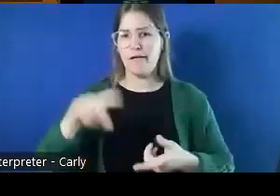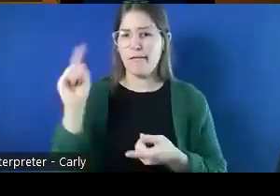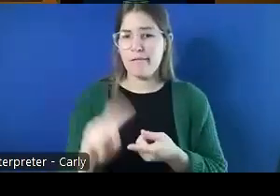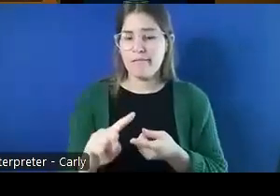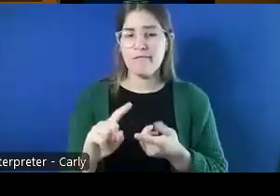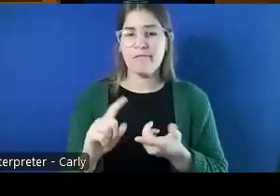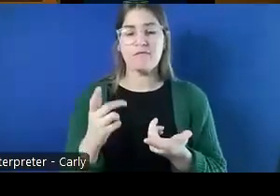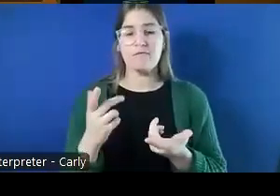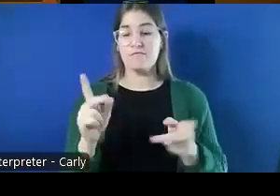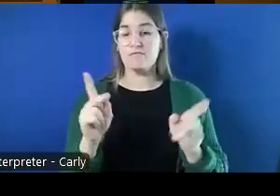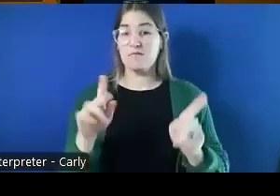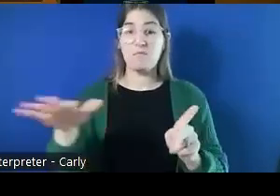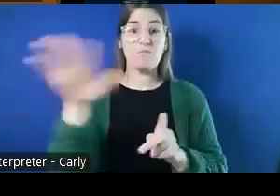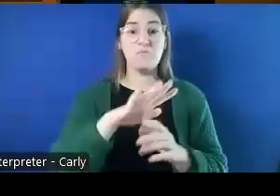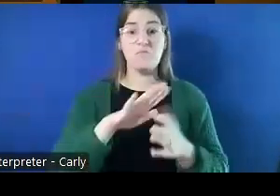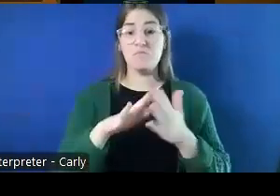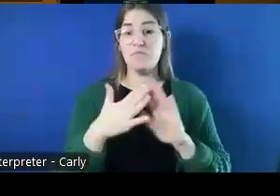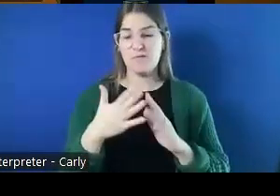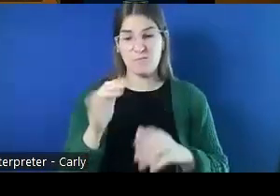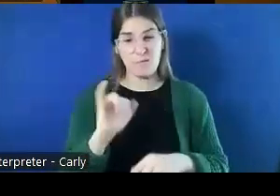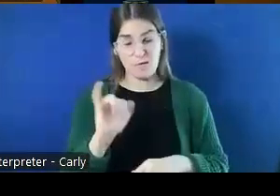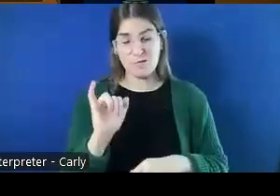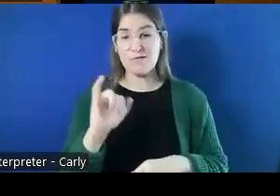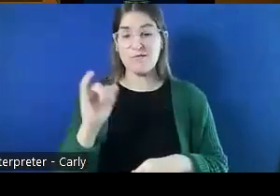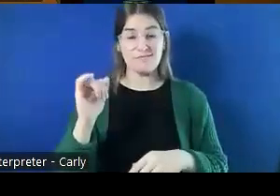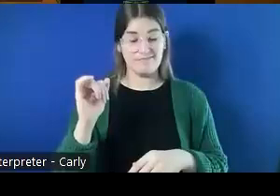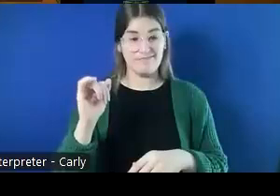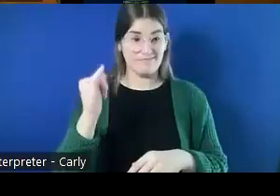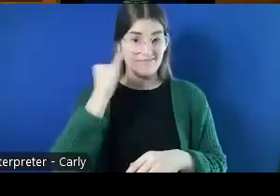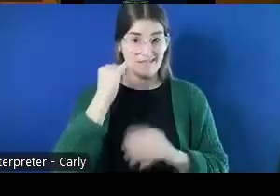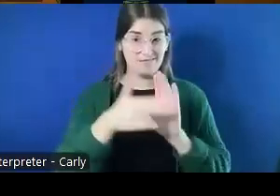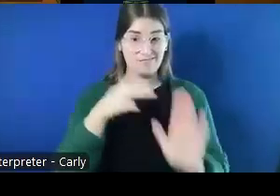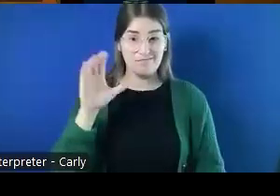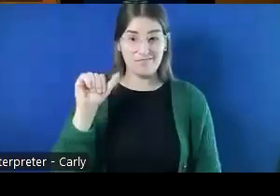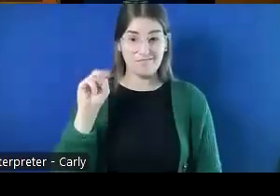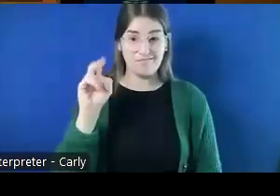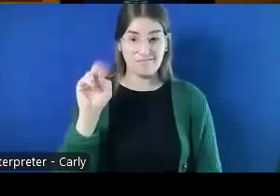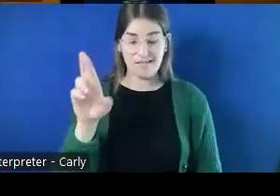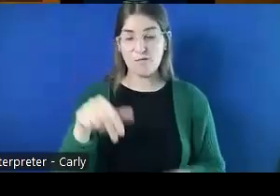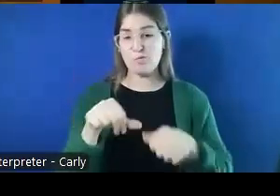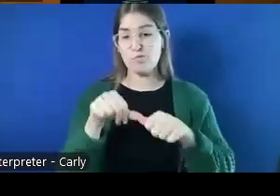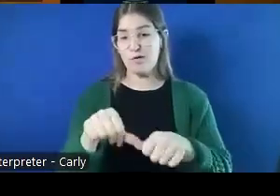in the community but also in the context of of cancer and other a few other chronic diseases um